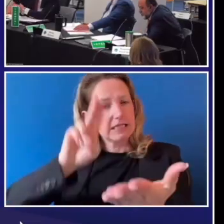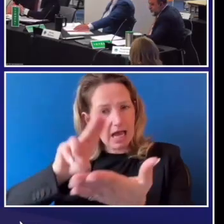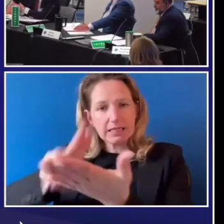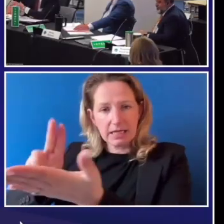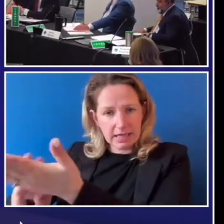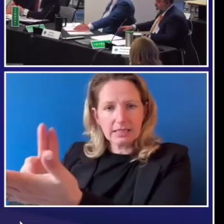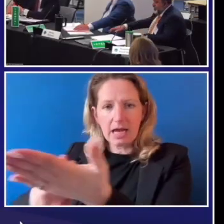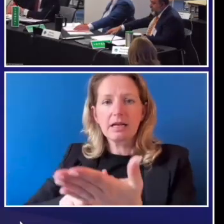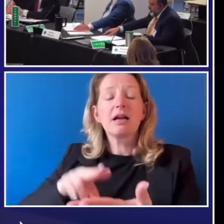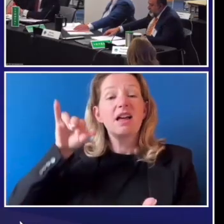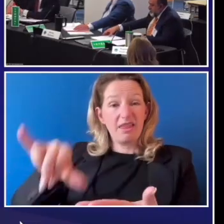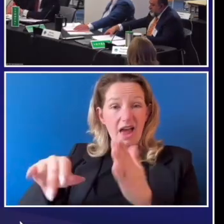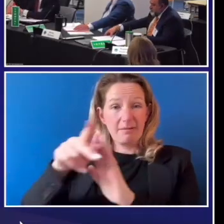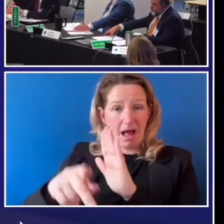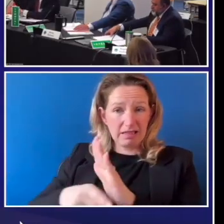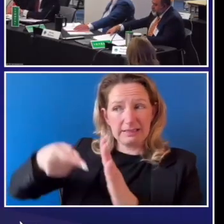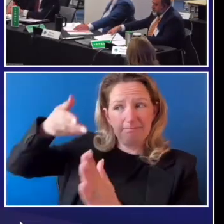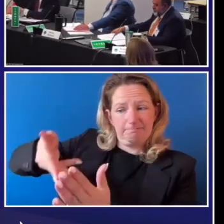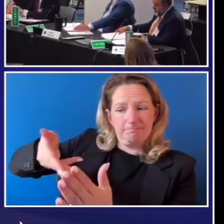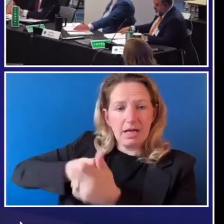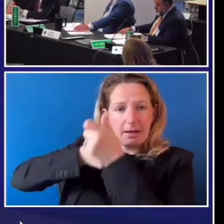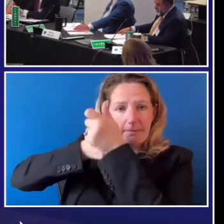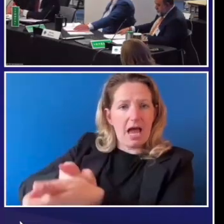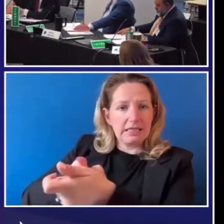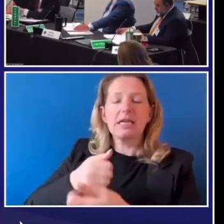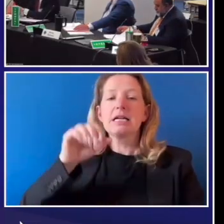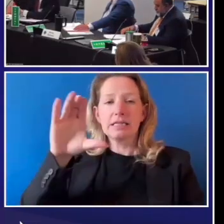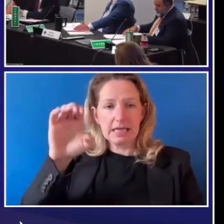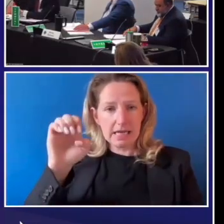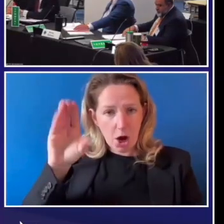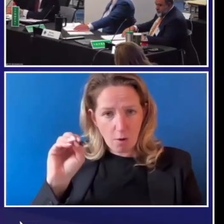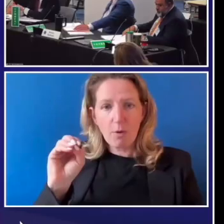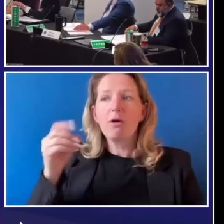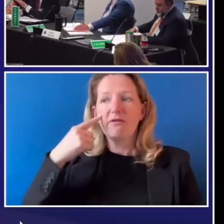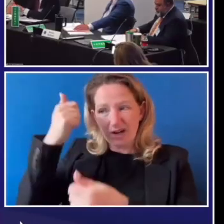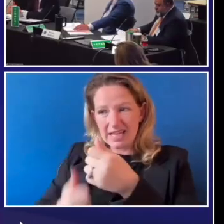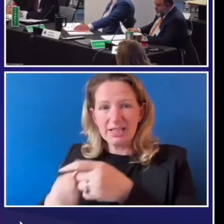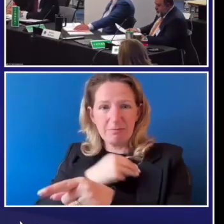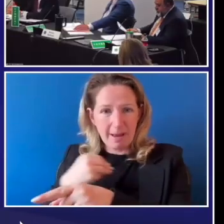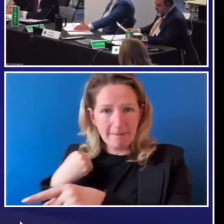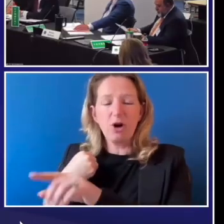what it has as its compliance, just that the CEO has for every member of the organization, every member of the board, that